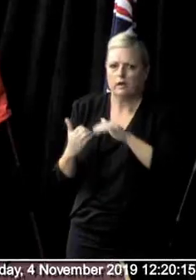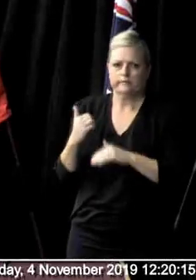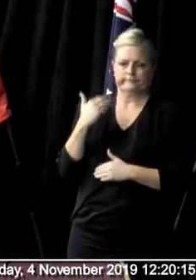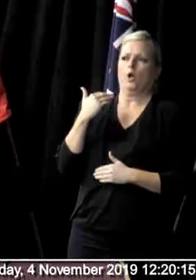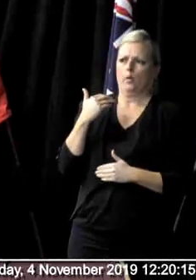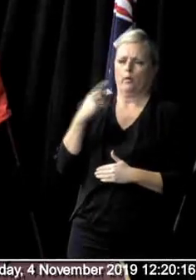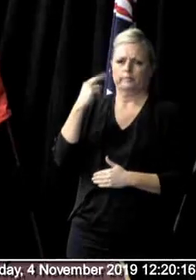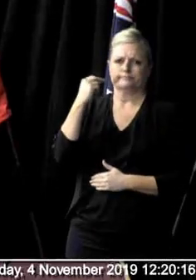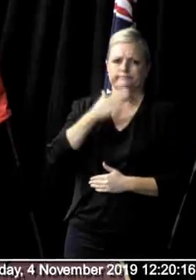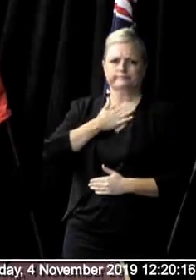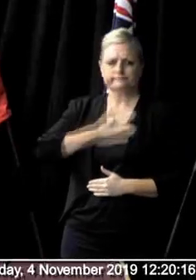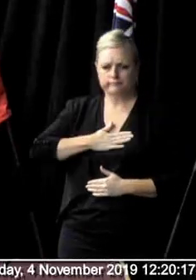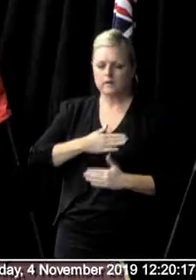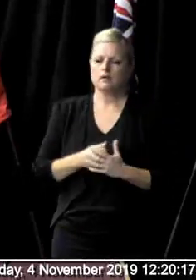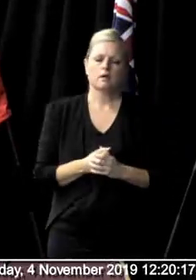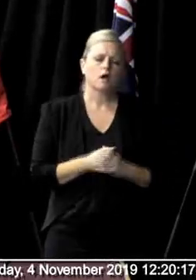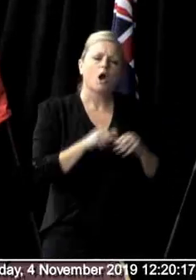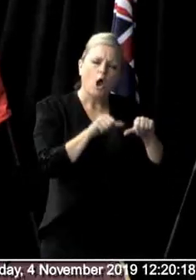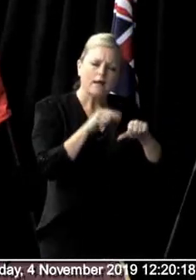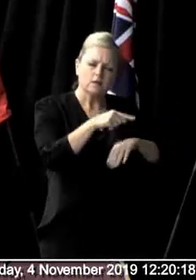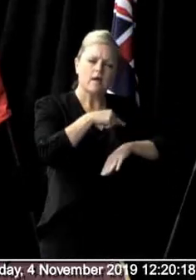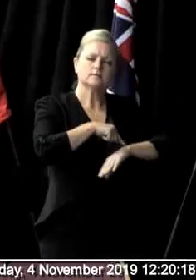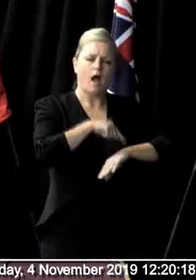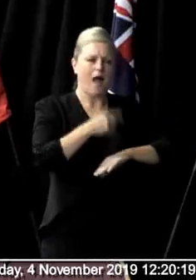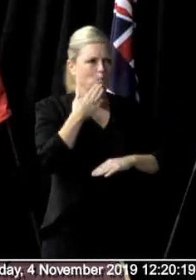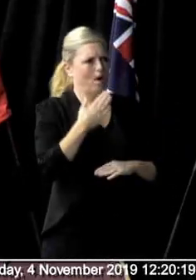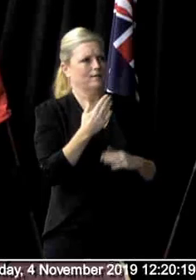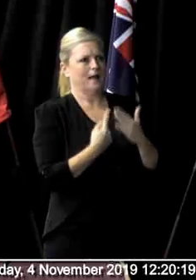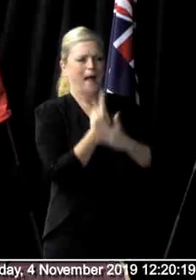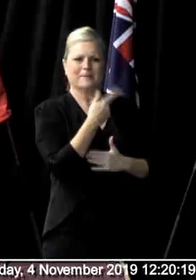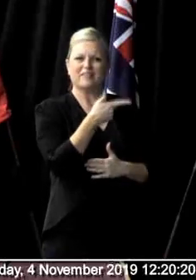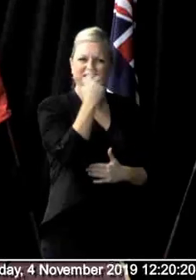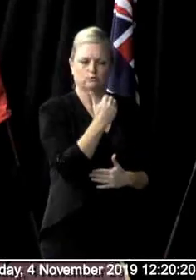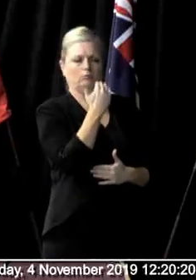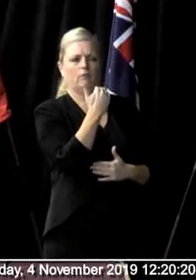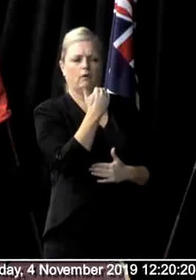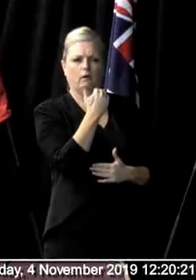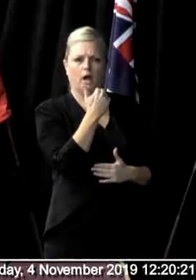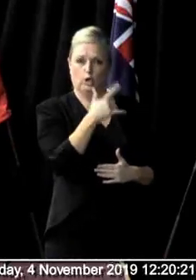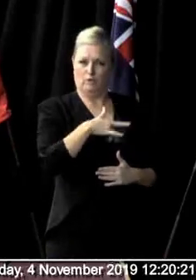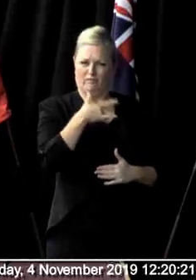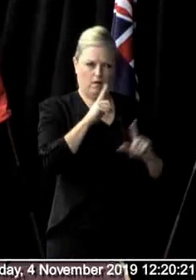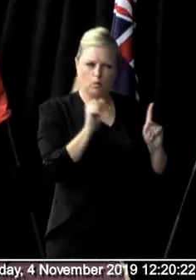So at that stage, can I just ask you this: when that happened, what was your sense of empowerment or otherwise?